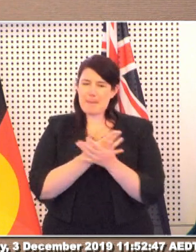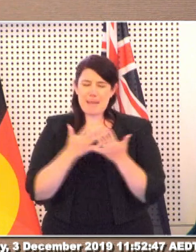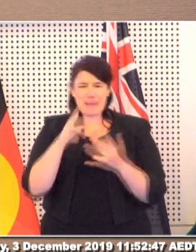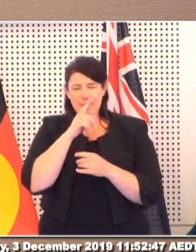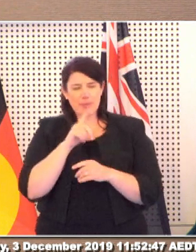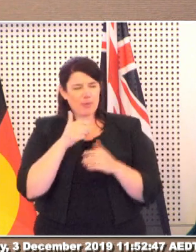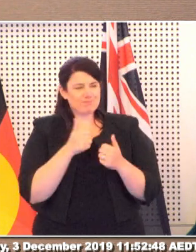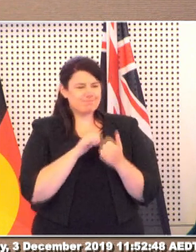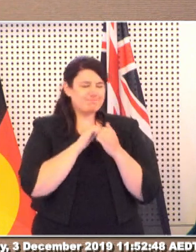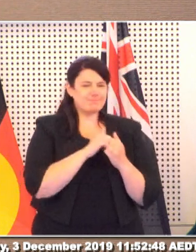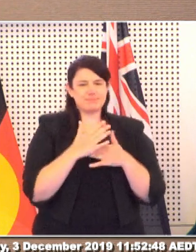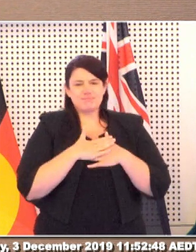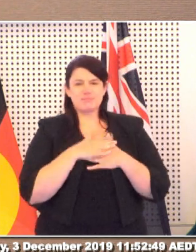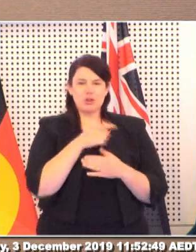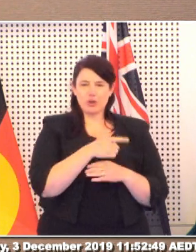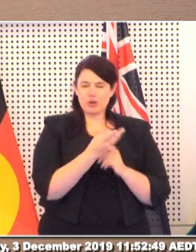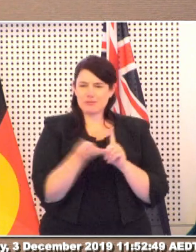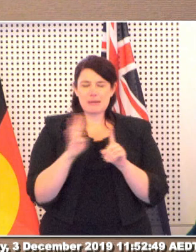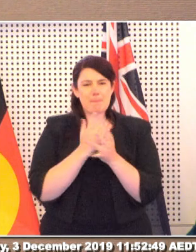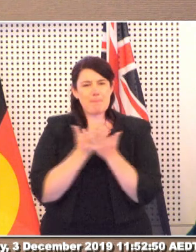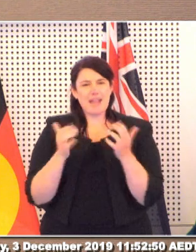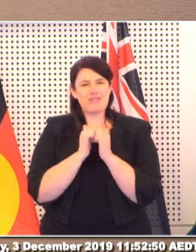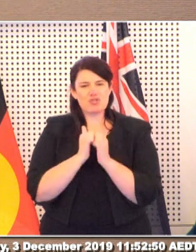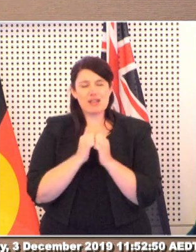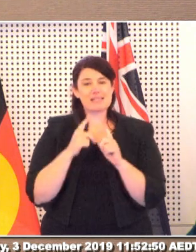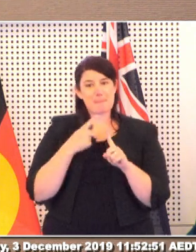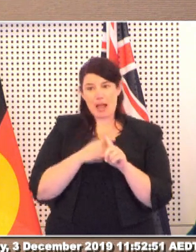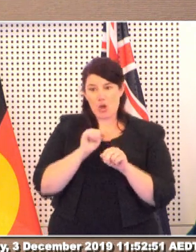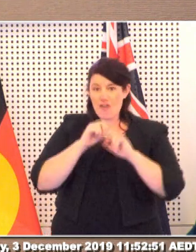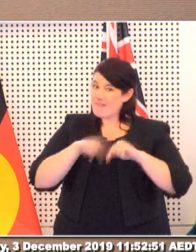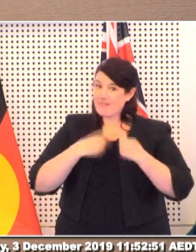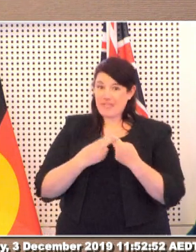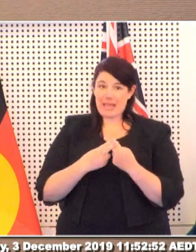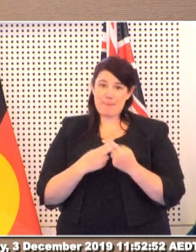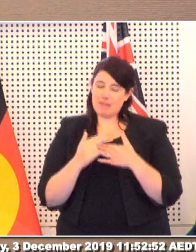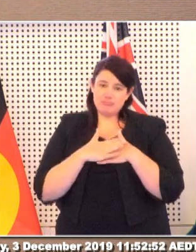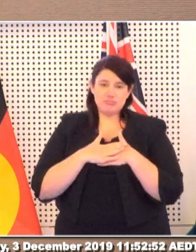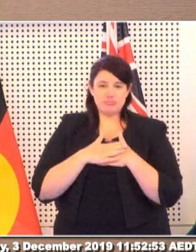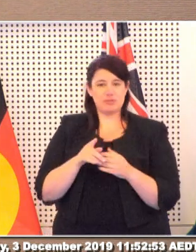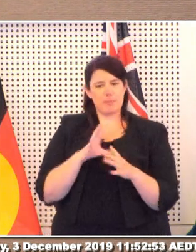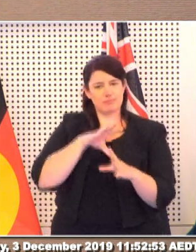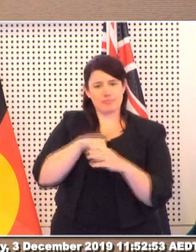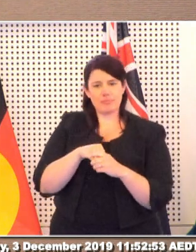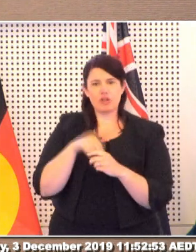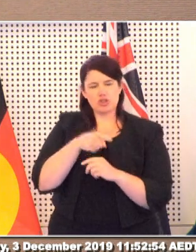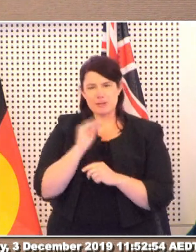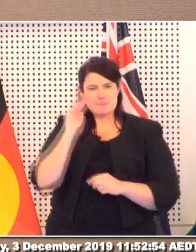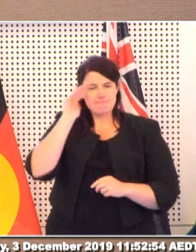She had a very loving family as well. She was a very brave and resilient and exceptionally strongwilled person.